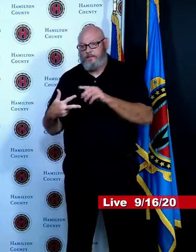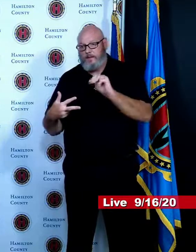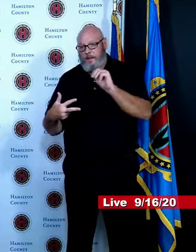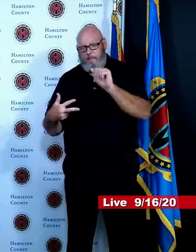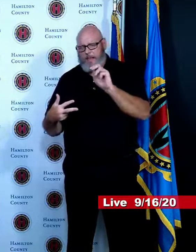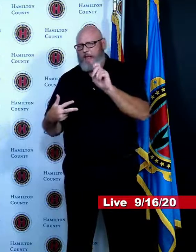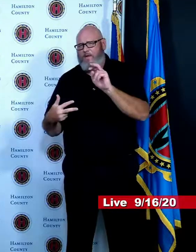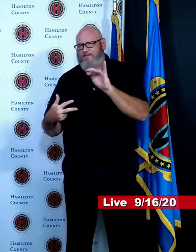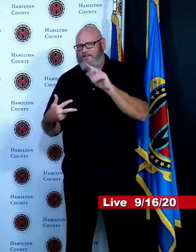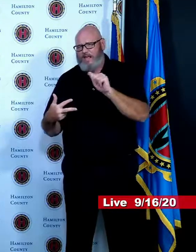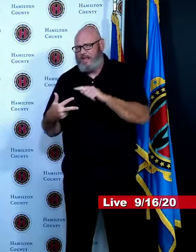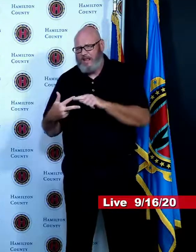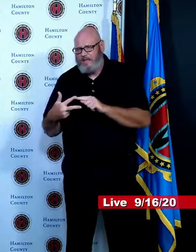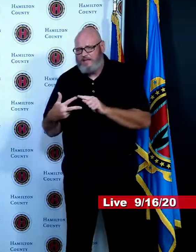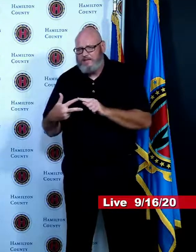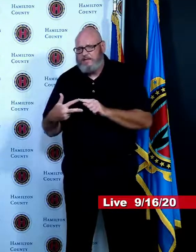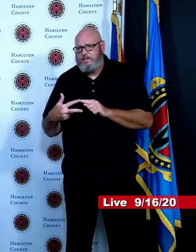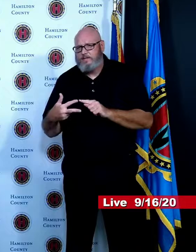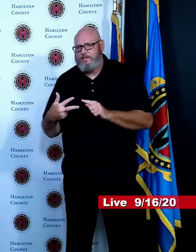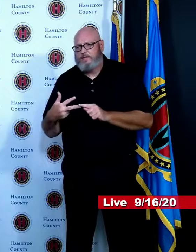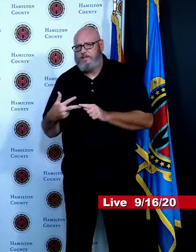understanding is that we're likely to get the Pfizer vaccine